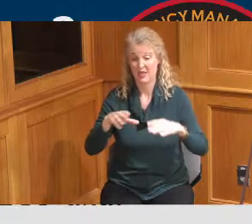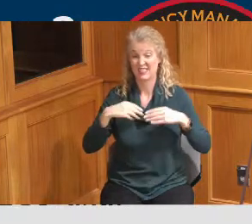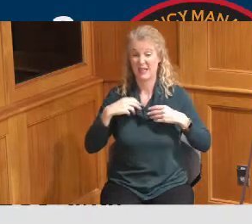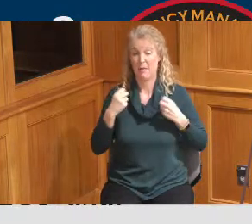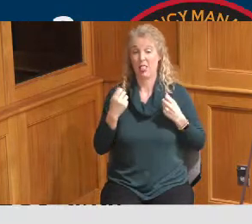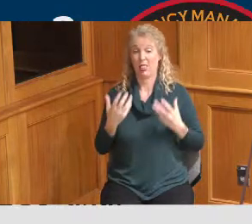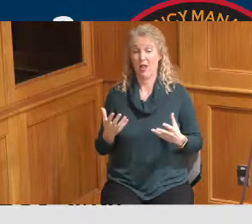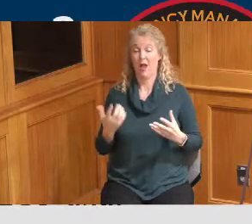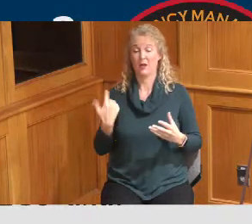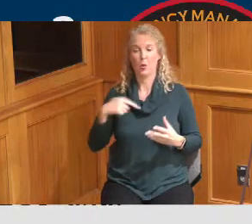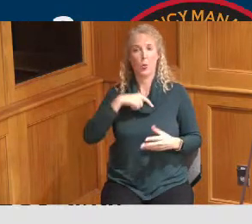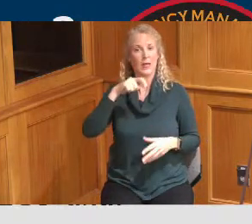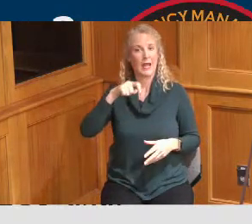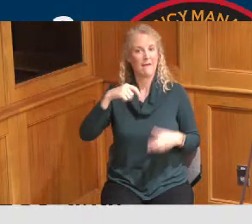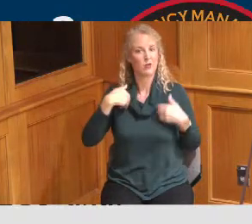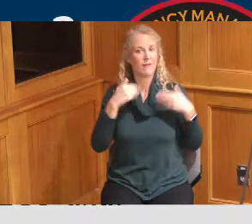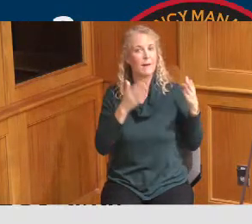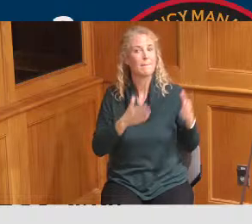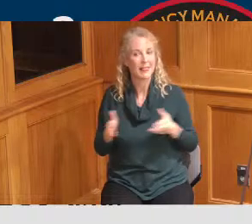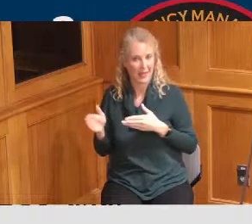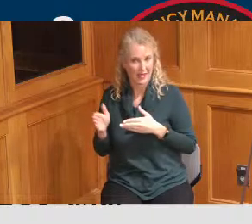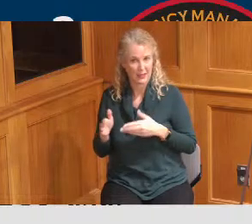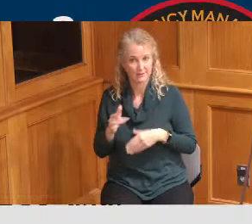to have a plan for how we're going to manage that who we're going to work with we work real closely